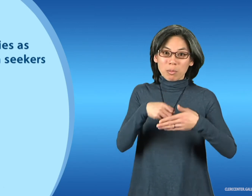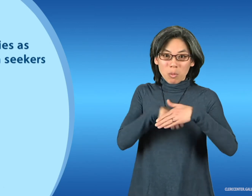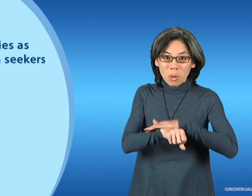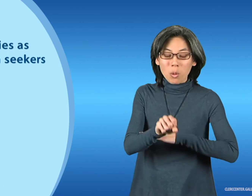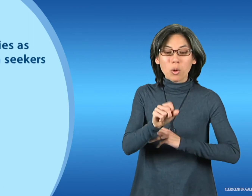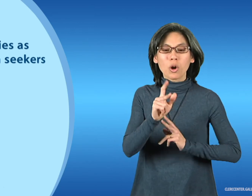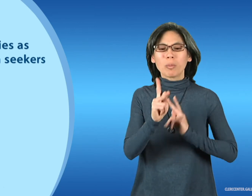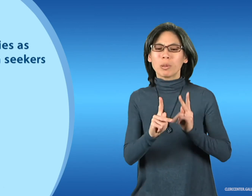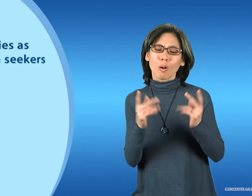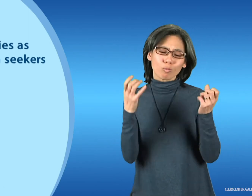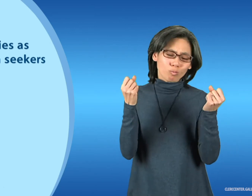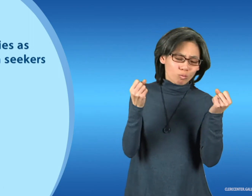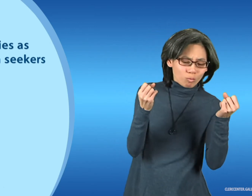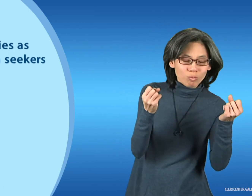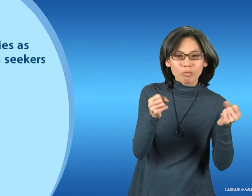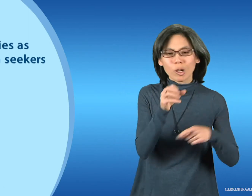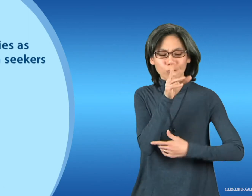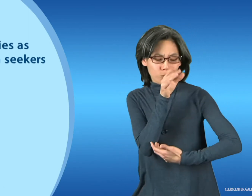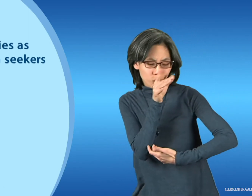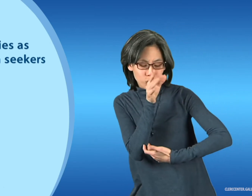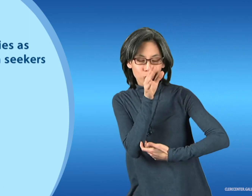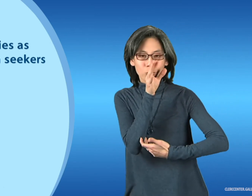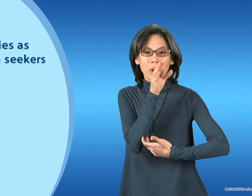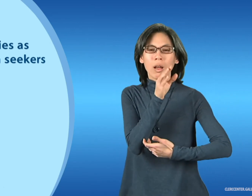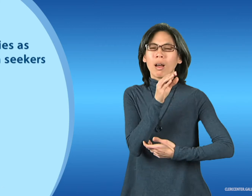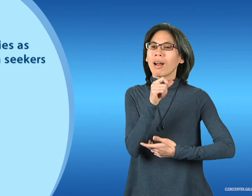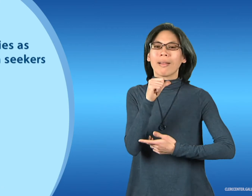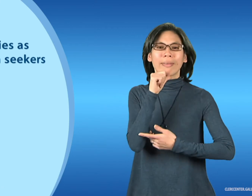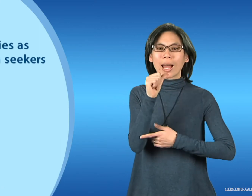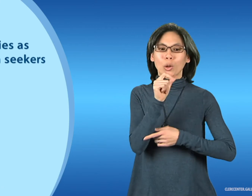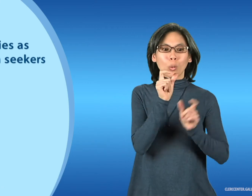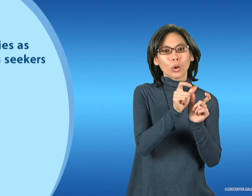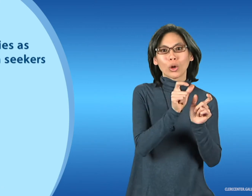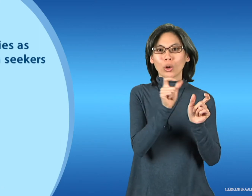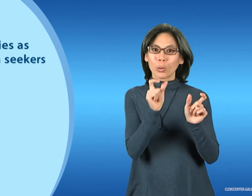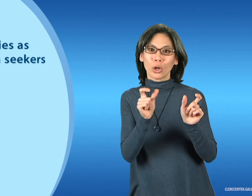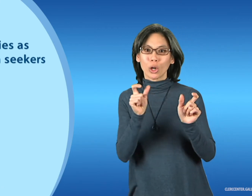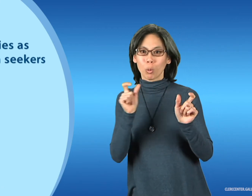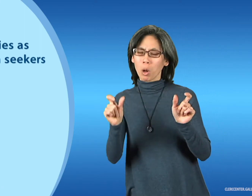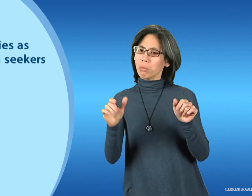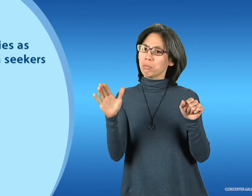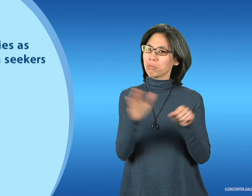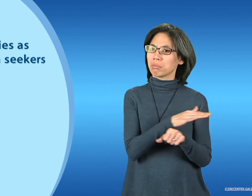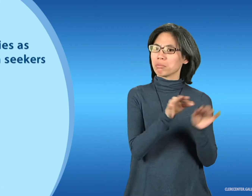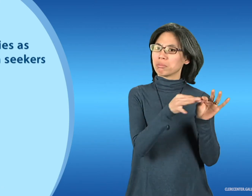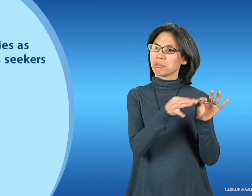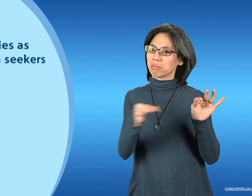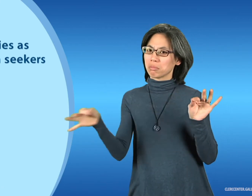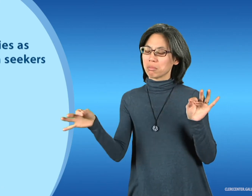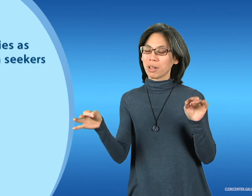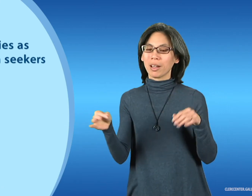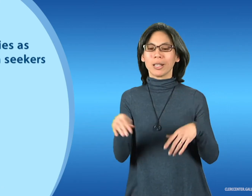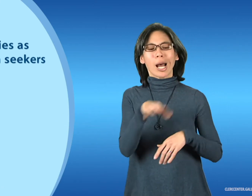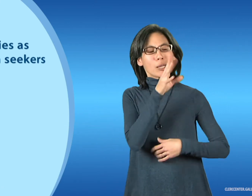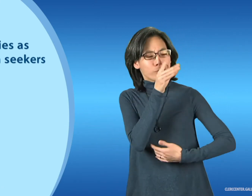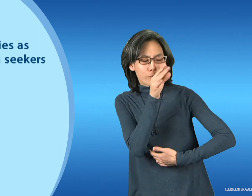When a baby is born and people begin talking with them or signing with them, they don't address them in individual words, they use full sentences.